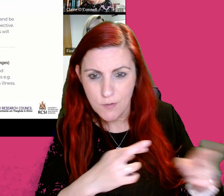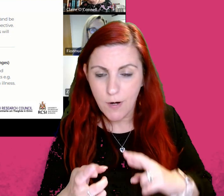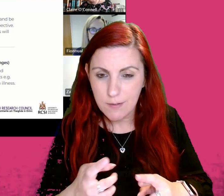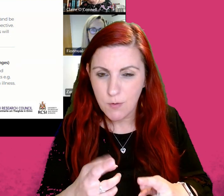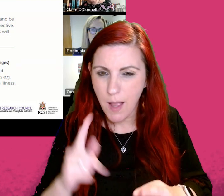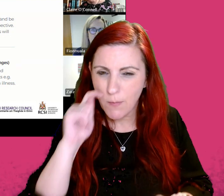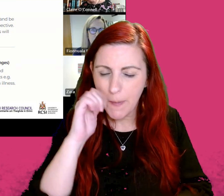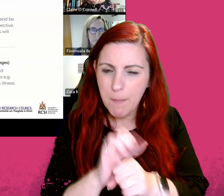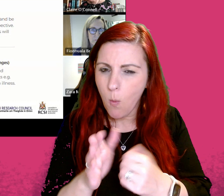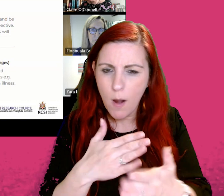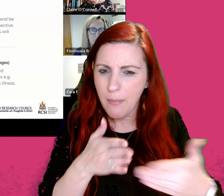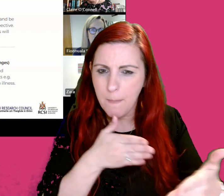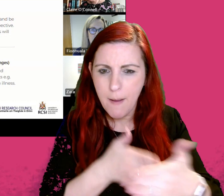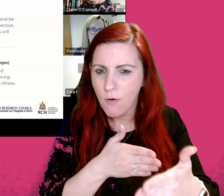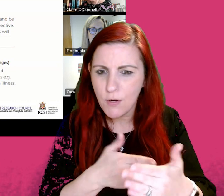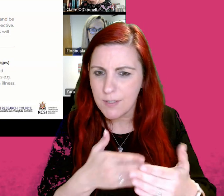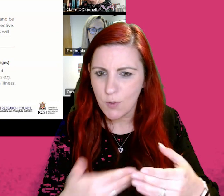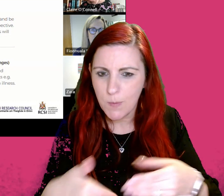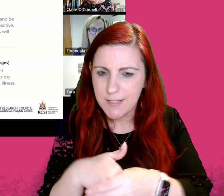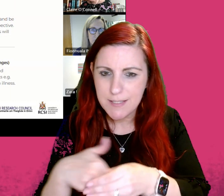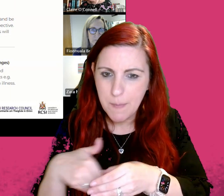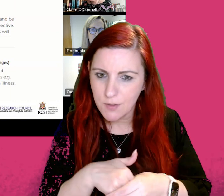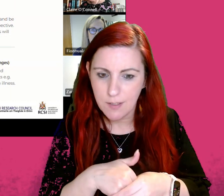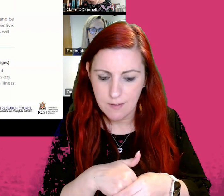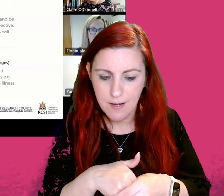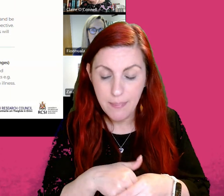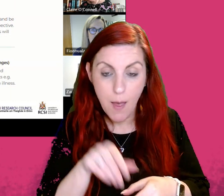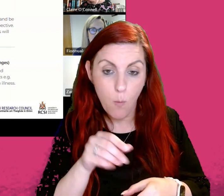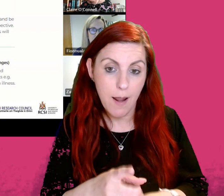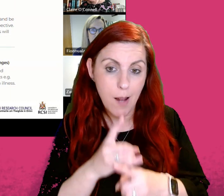the start through involving patients will help reduce the waste Associated particularly with